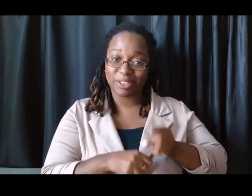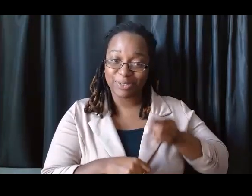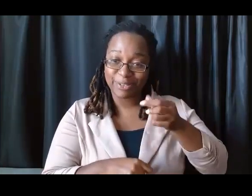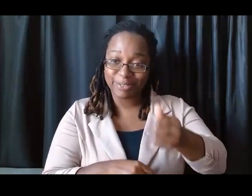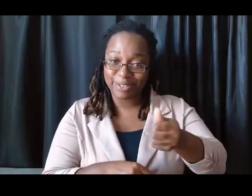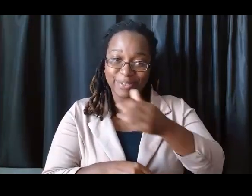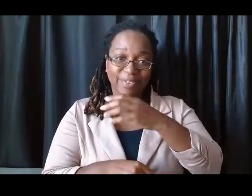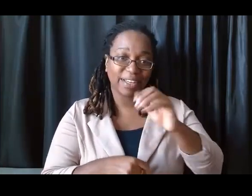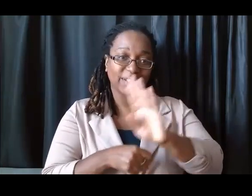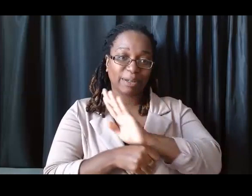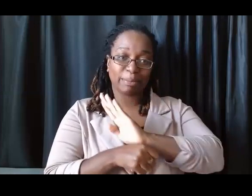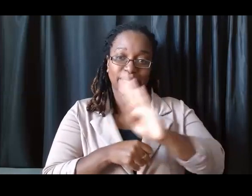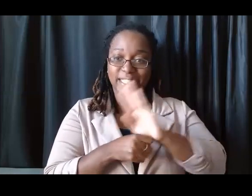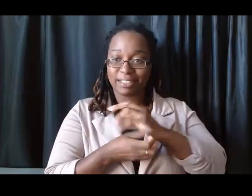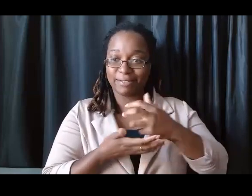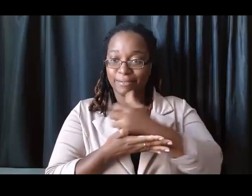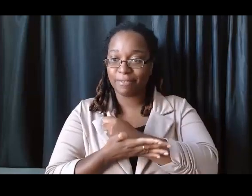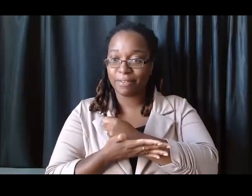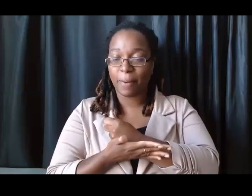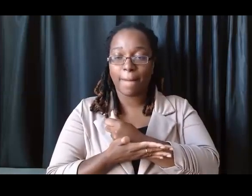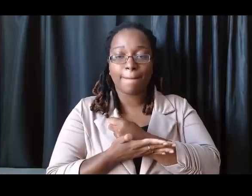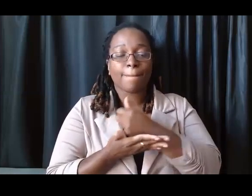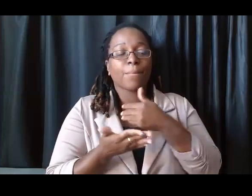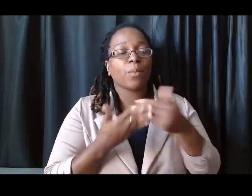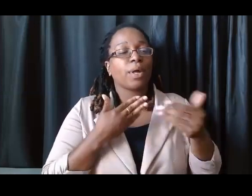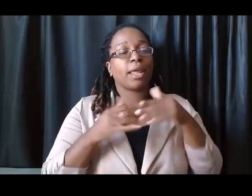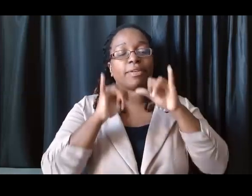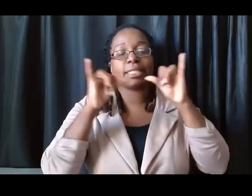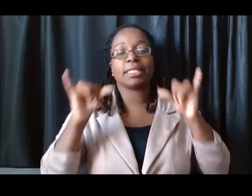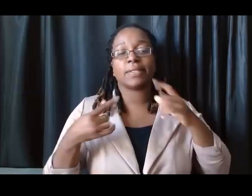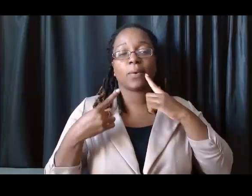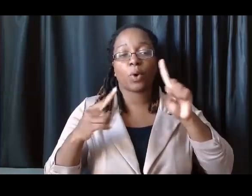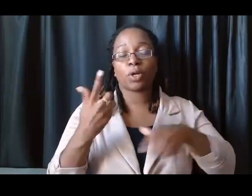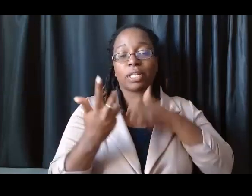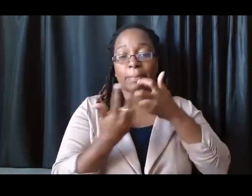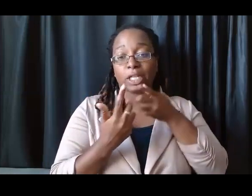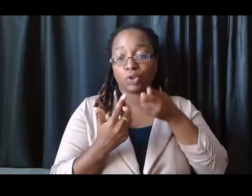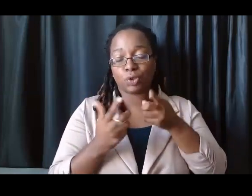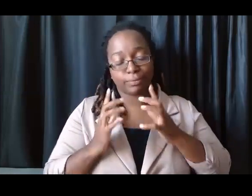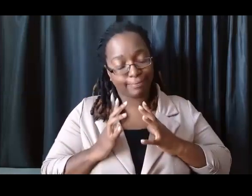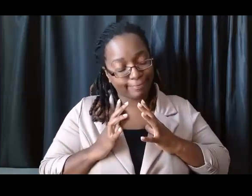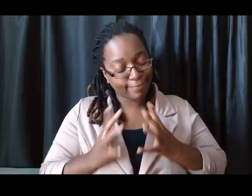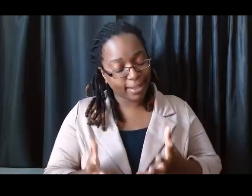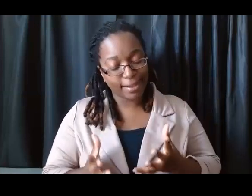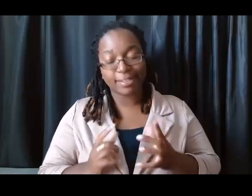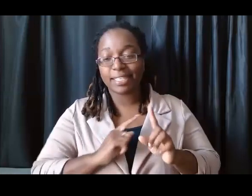expenses. Come up with whatever system works best for you. There's also different ways to record and